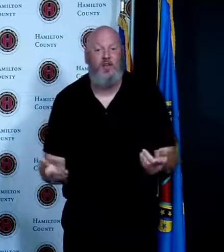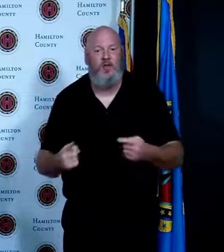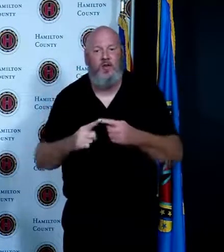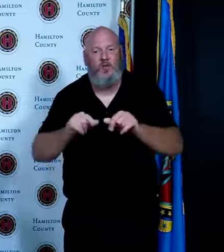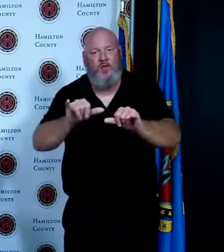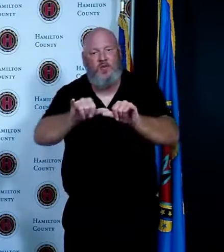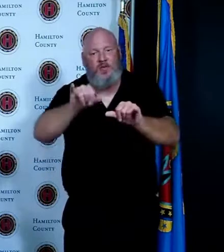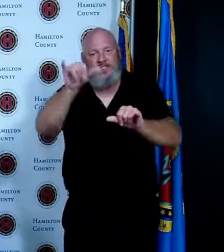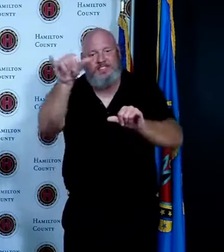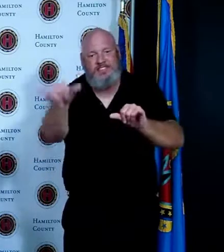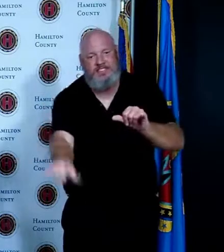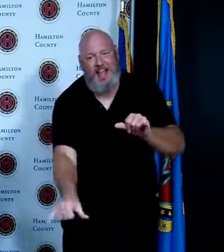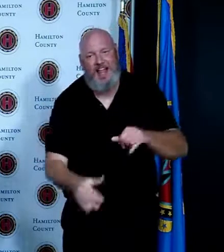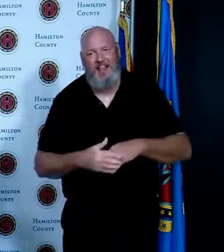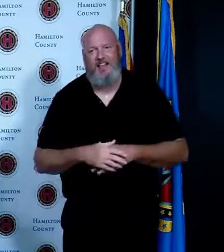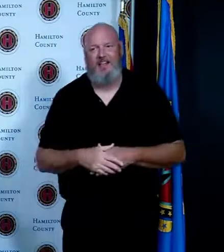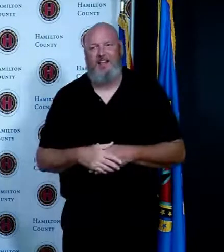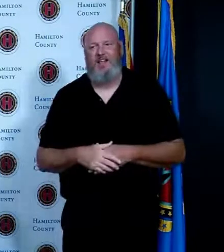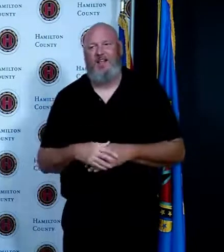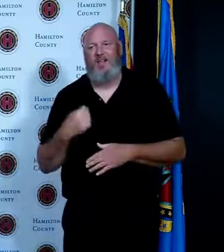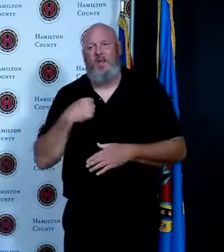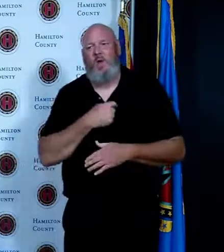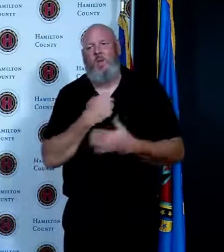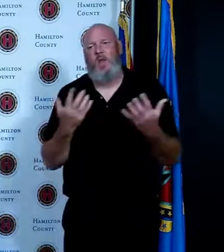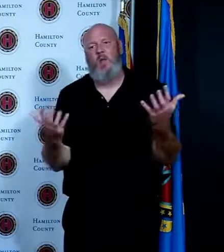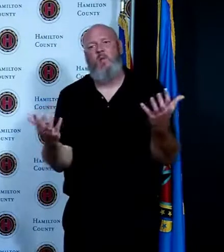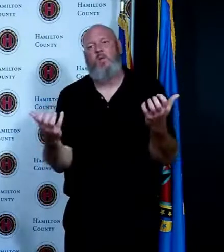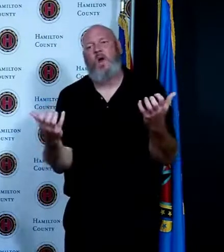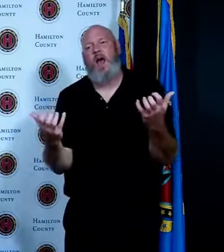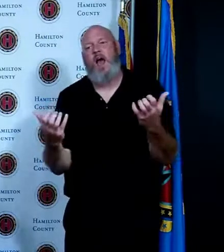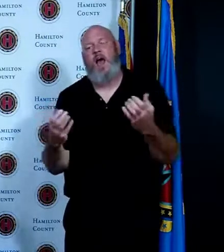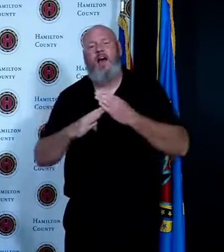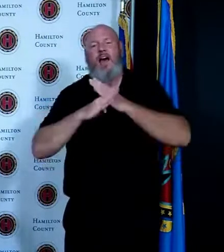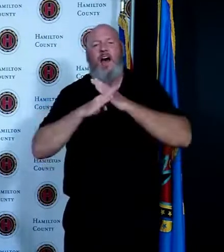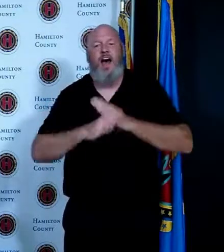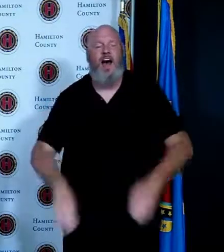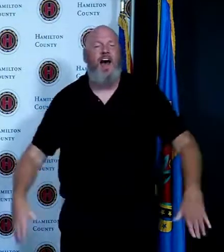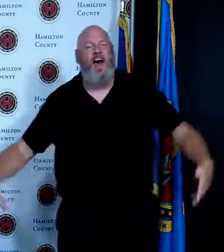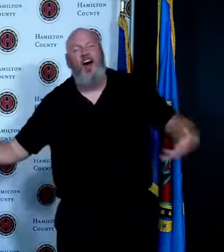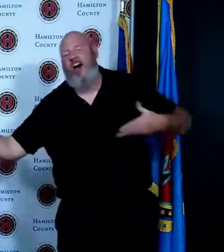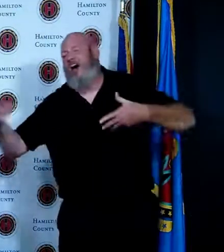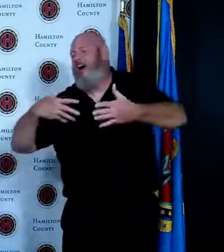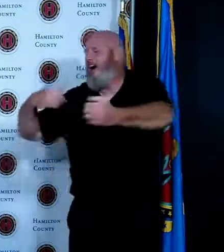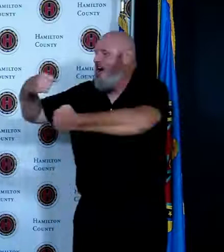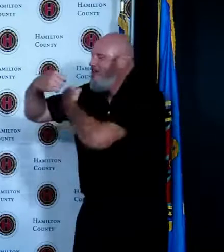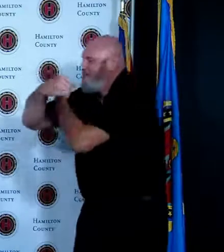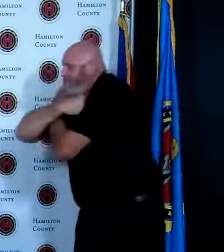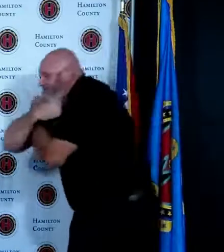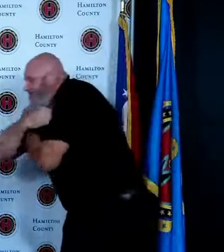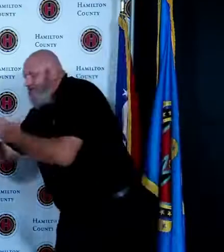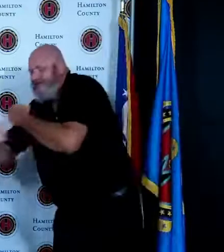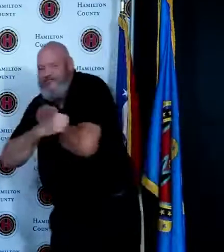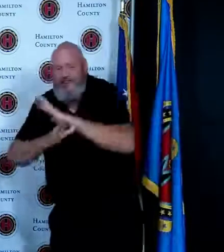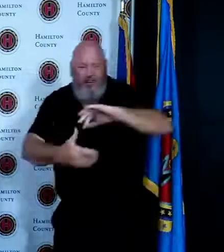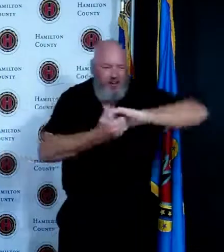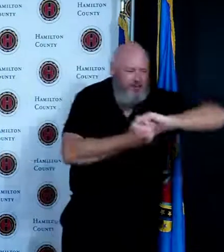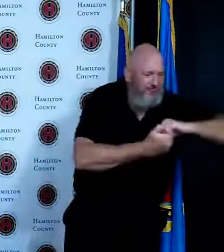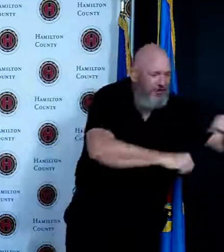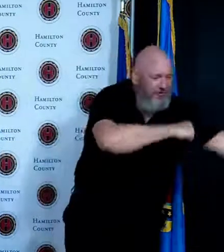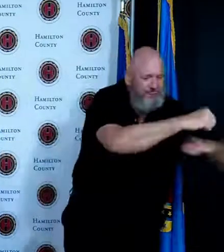back together and spend time with our family and our friends but each time we bring two families that have been separated back together we increase the